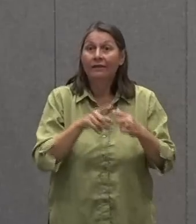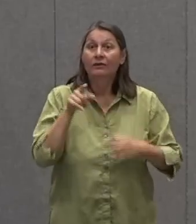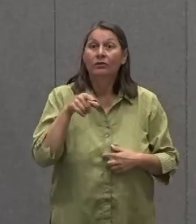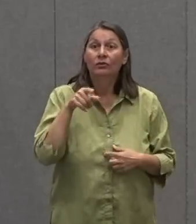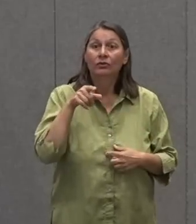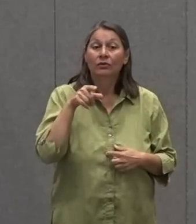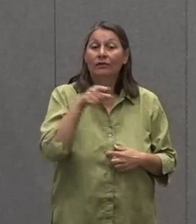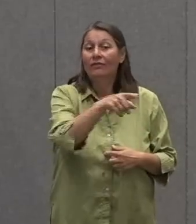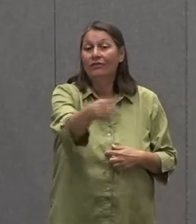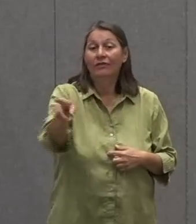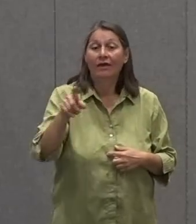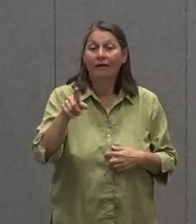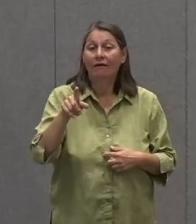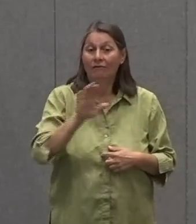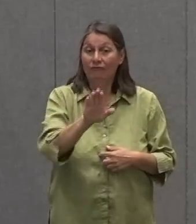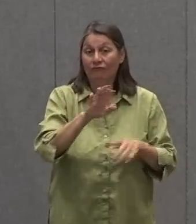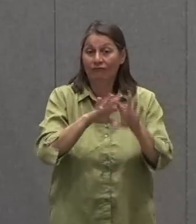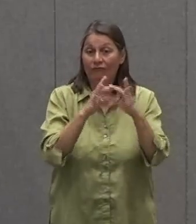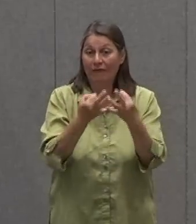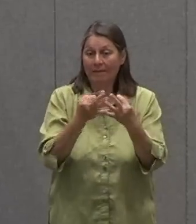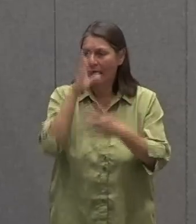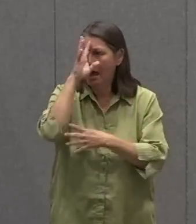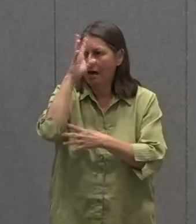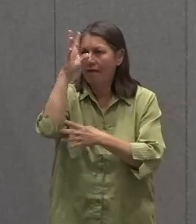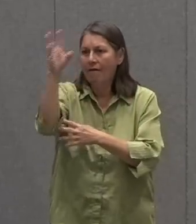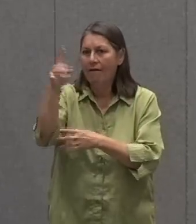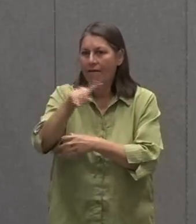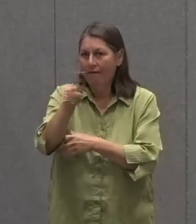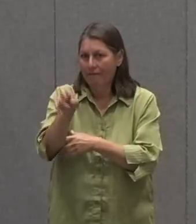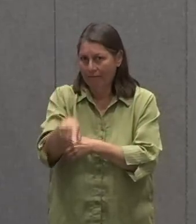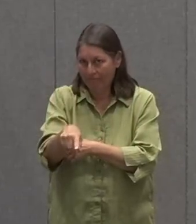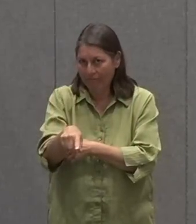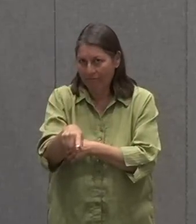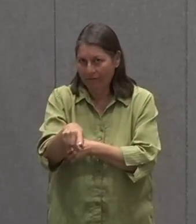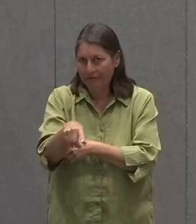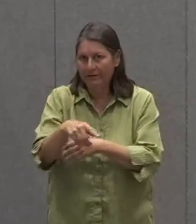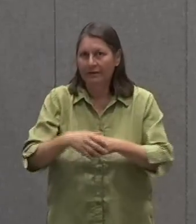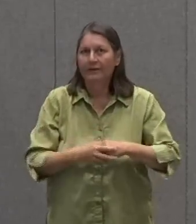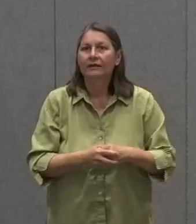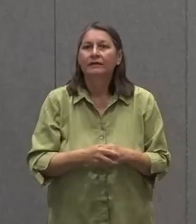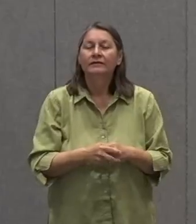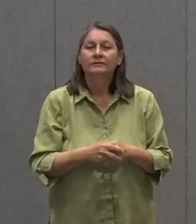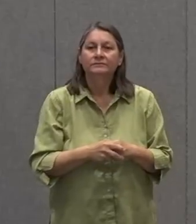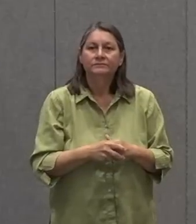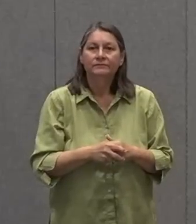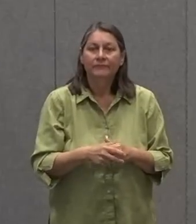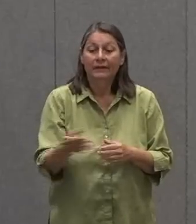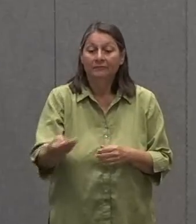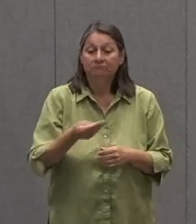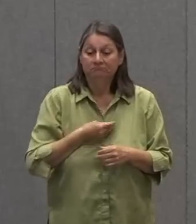That is our ending to "A Remainder of One," and today, we'll be going into a different book,